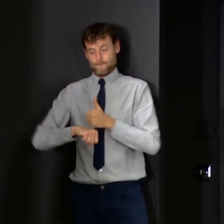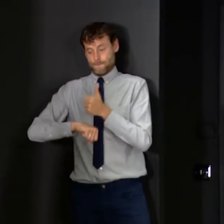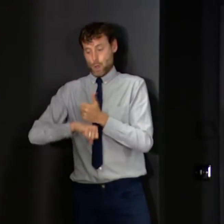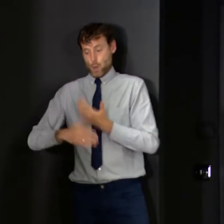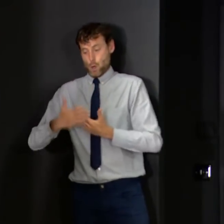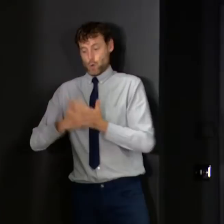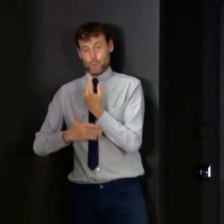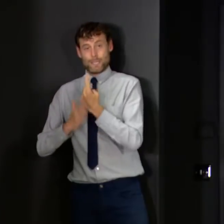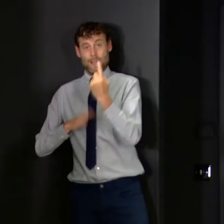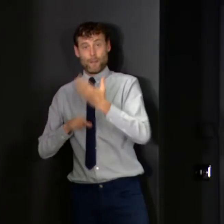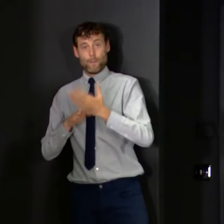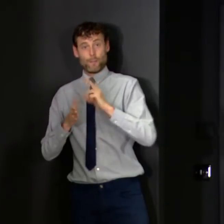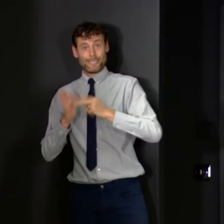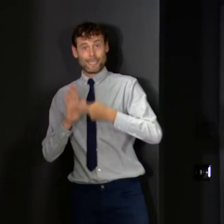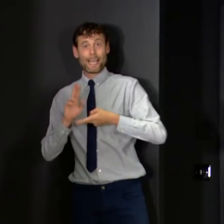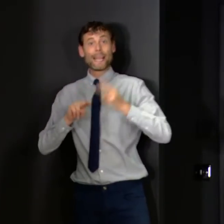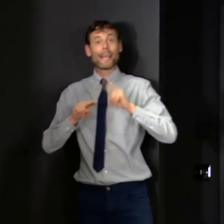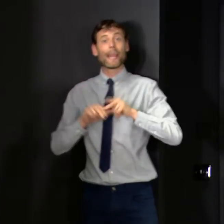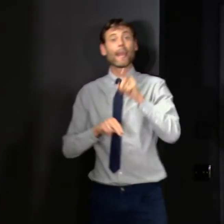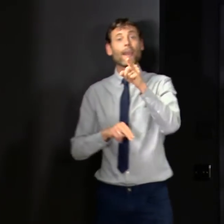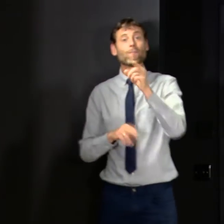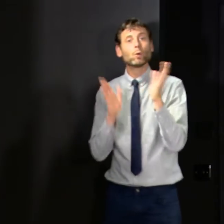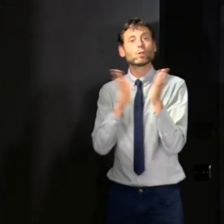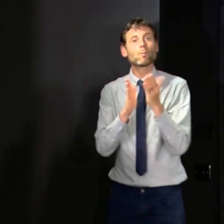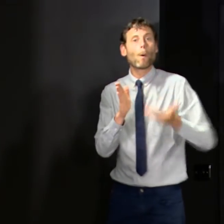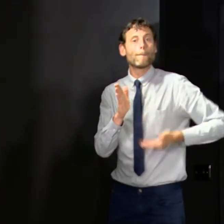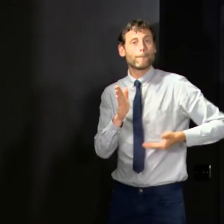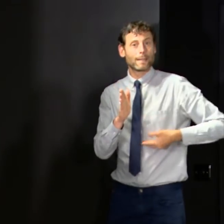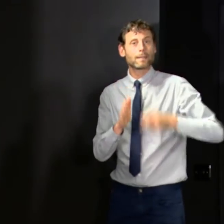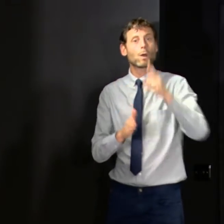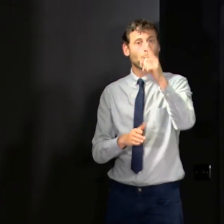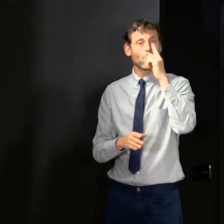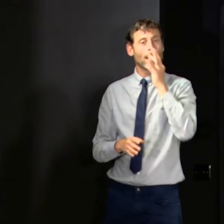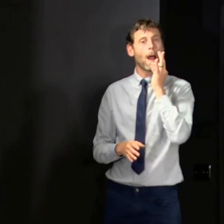a small business, you are able to apply for grants and indeed we have opened that up,